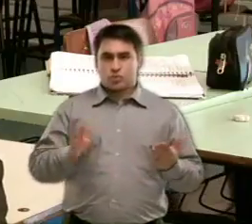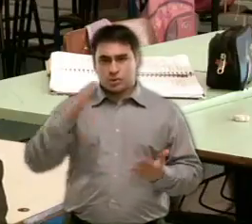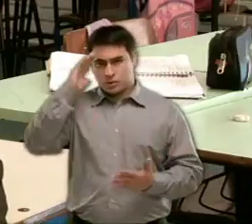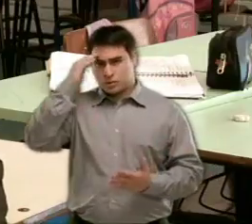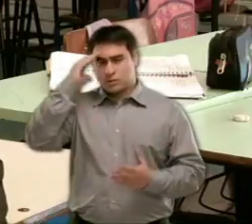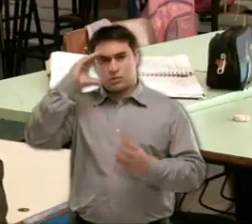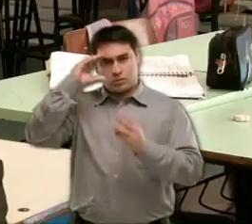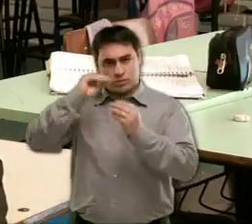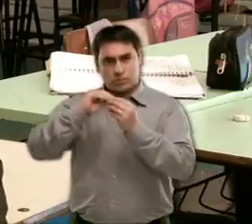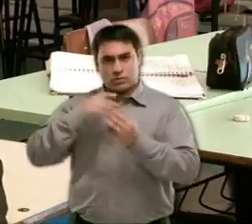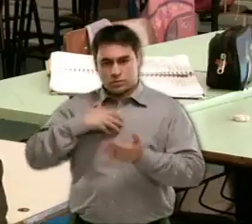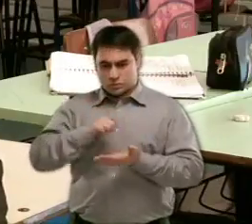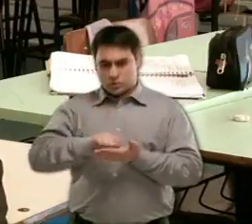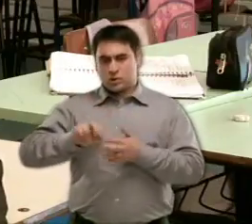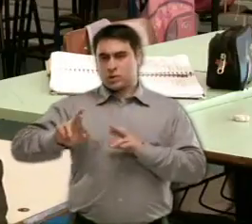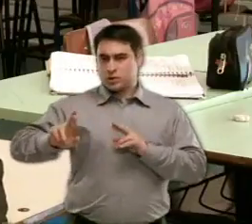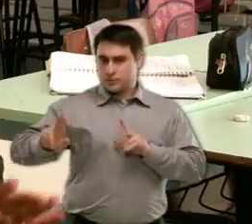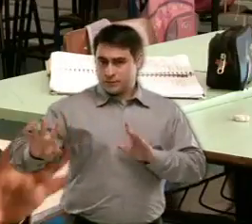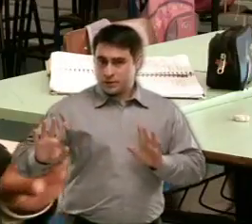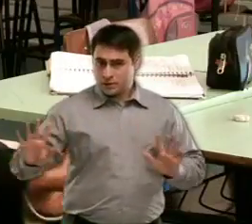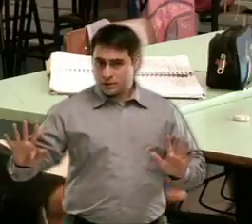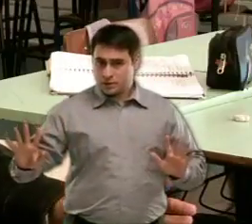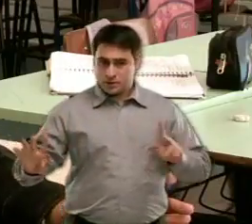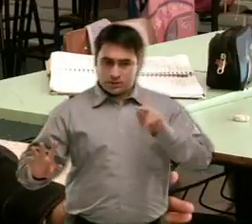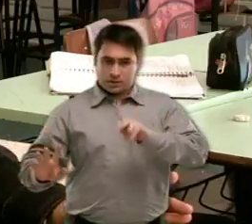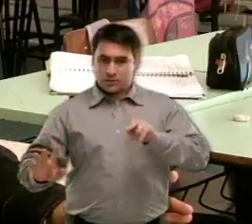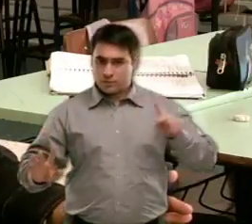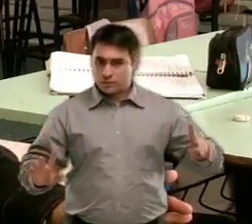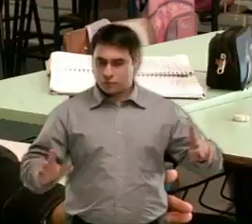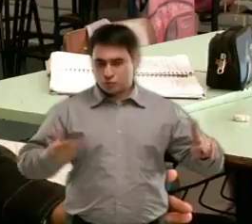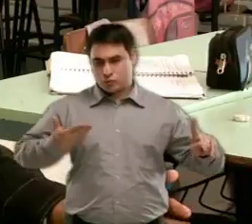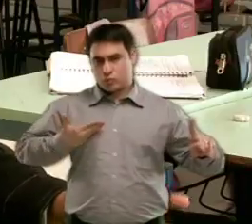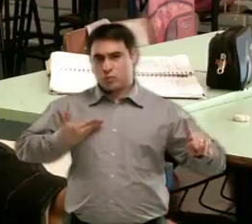Today he is already building the awareness that his writing is not like his teacher's or hisclassmates'. But he has this whole symbolic value because when he writes